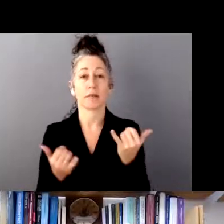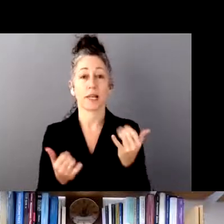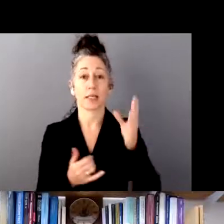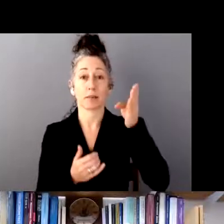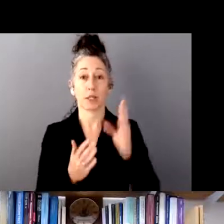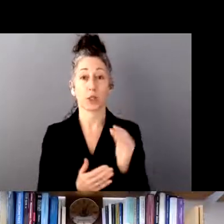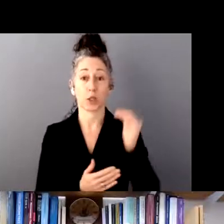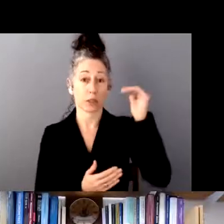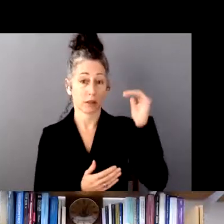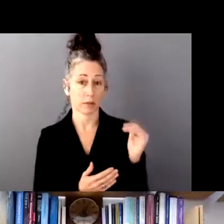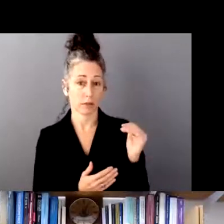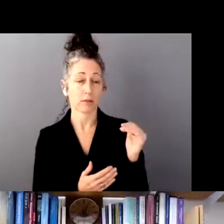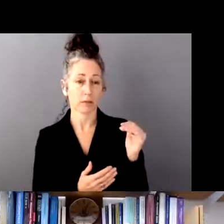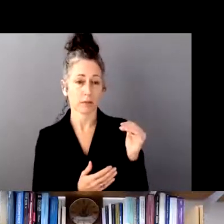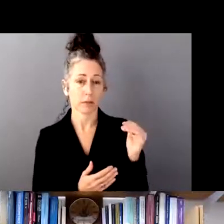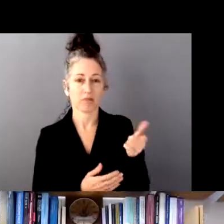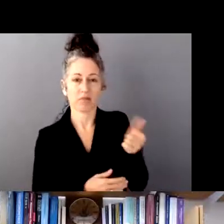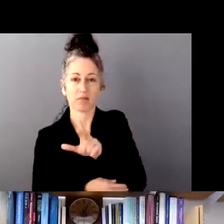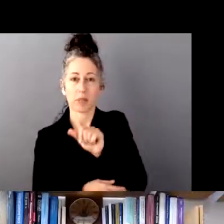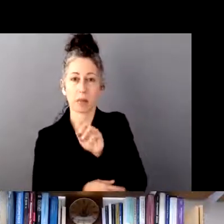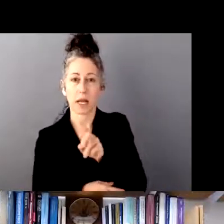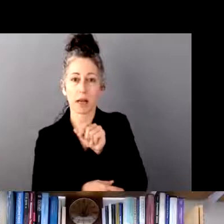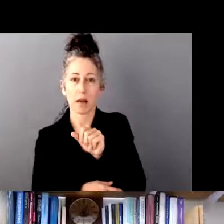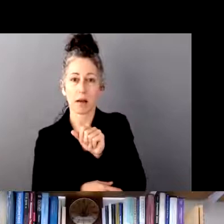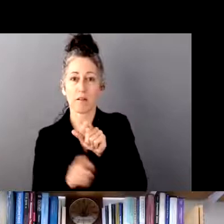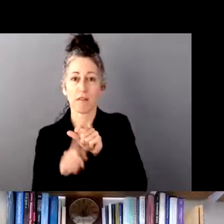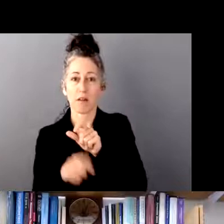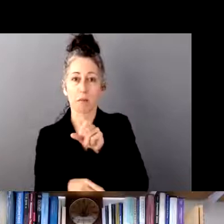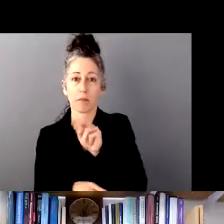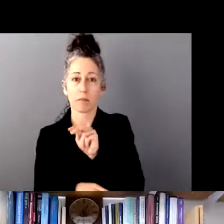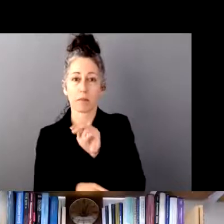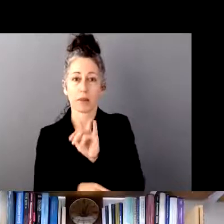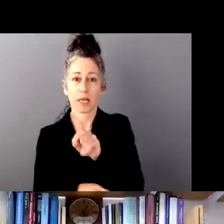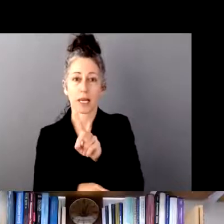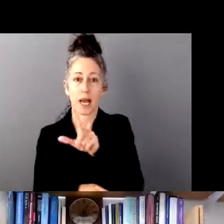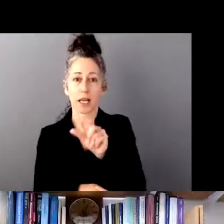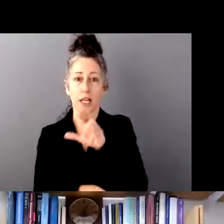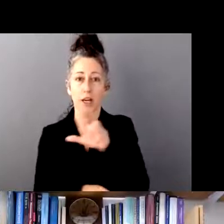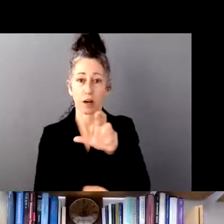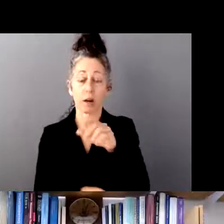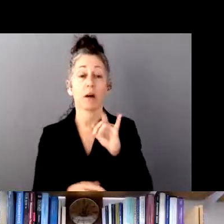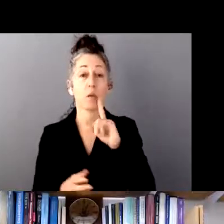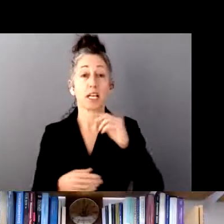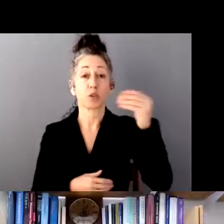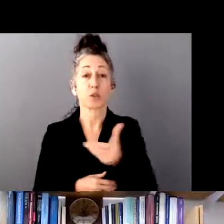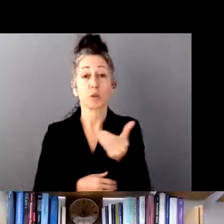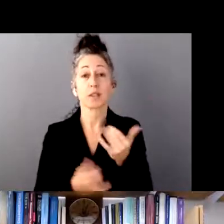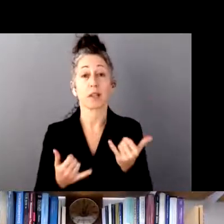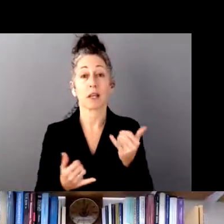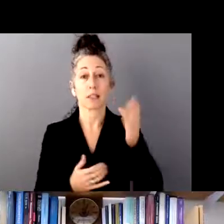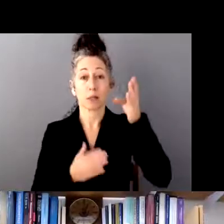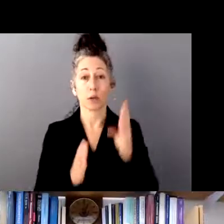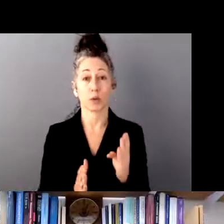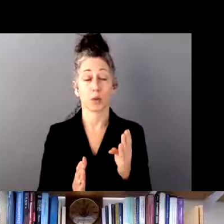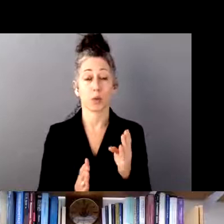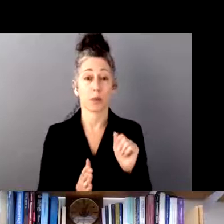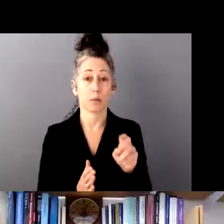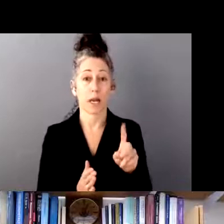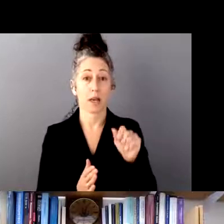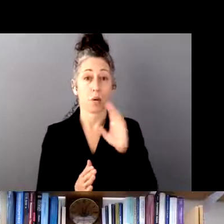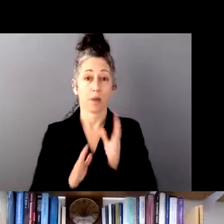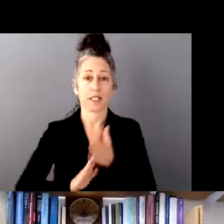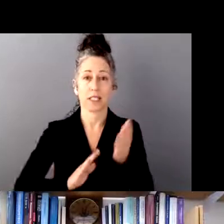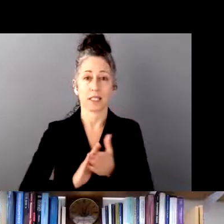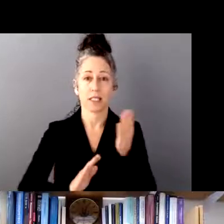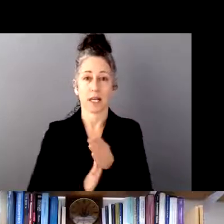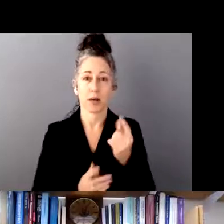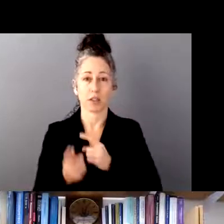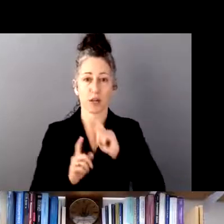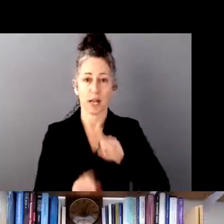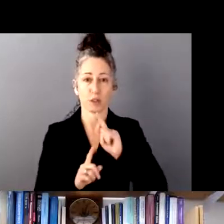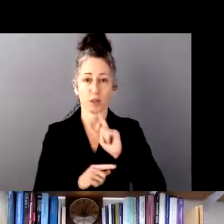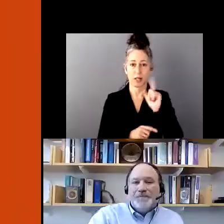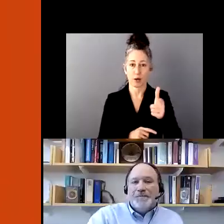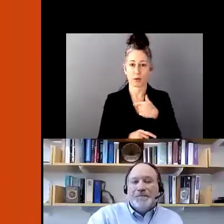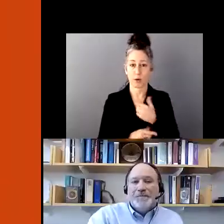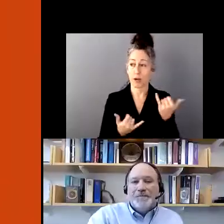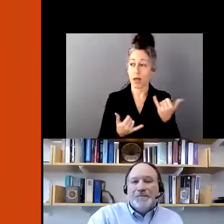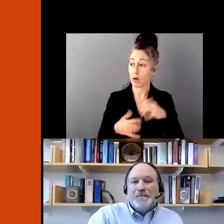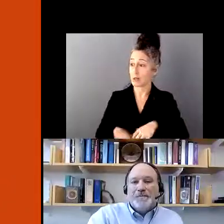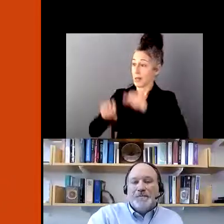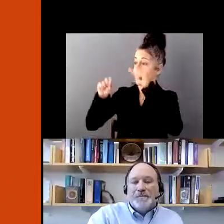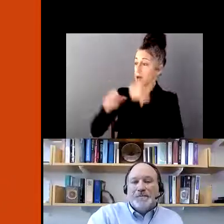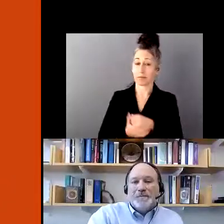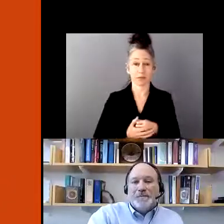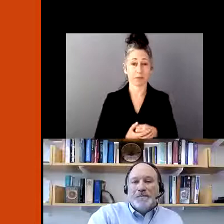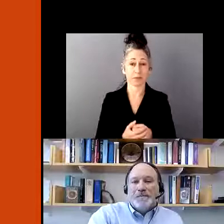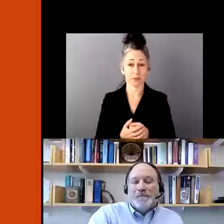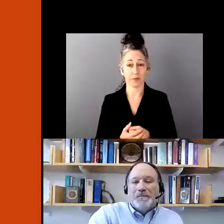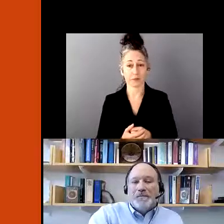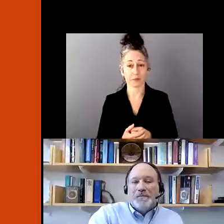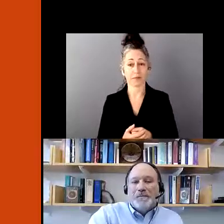All right. Today's speakers, I'm going to turn it over to Amanda Reichard from NIDILRR to introduce today's speaker. And's a Amanda will be facilitating the Q&A at the the end. Go ahead, take it away, Amanda.